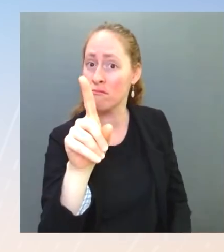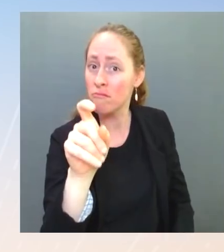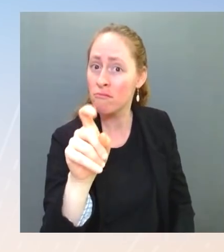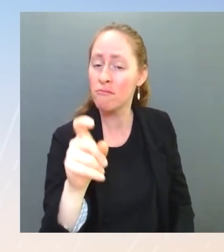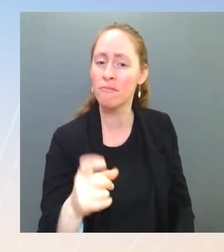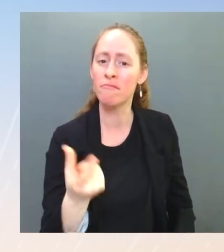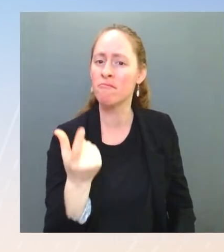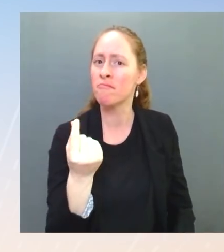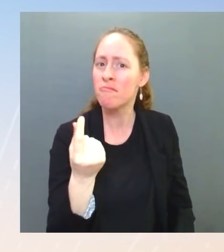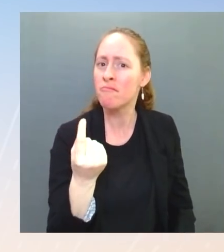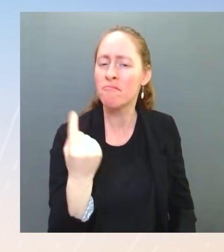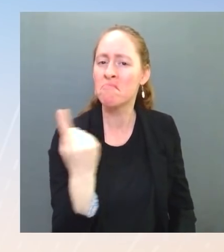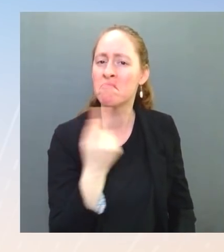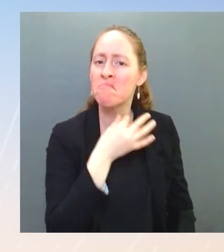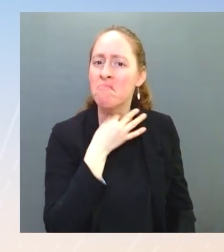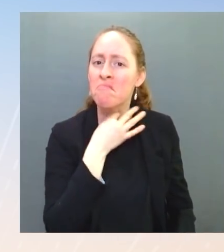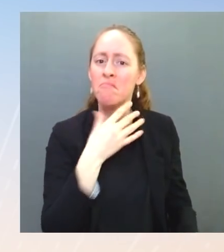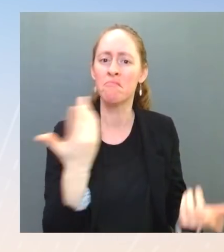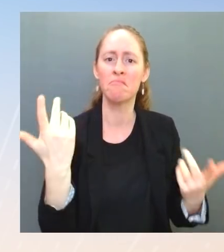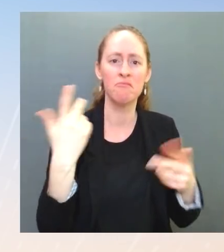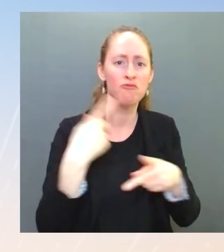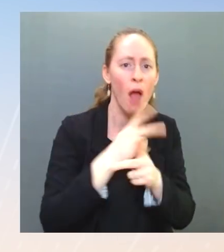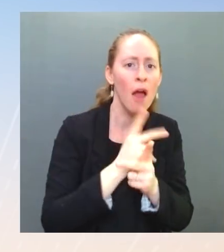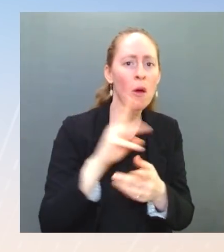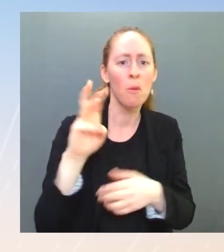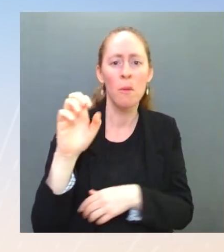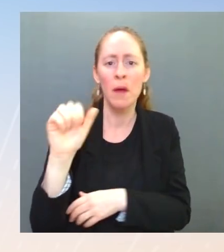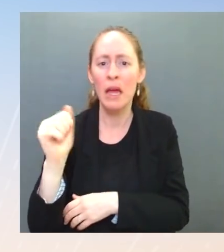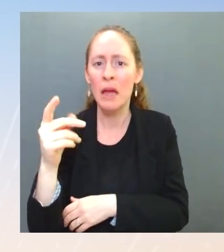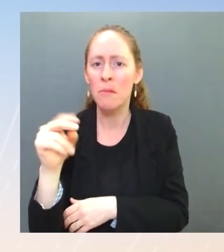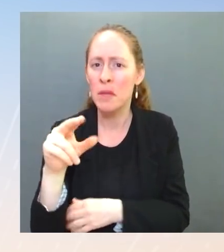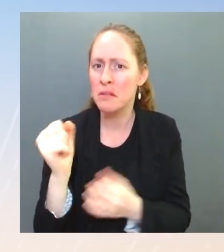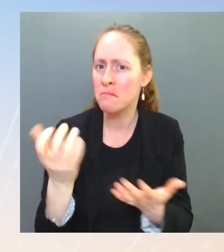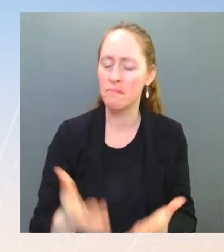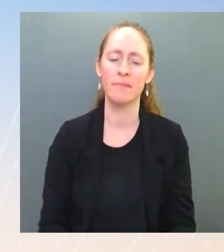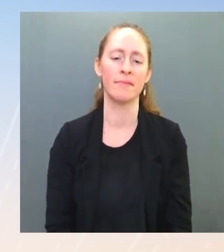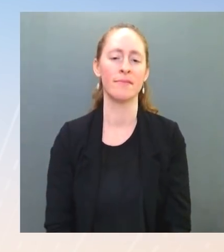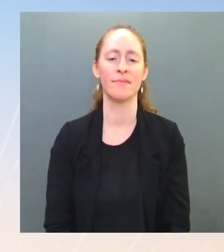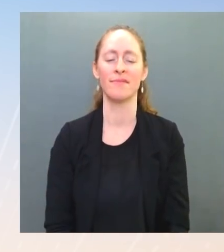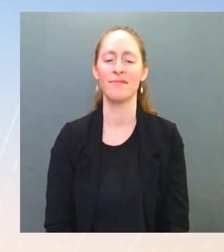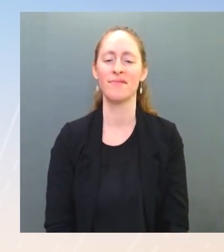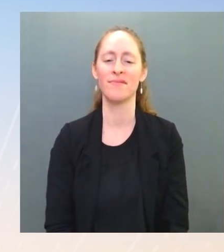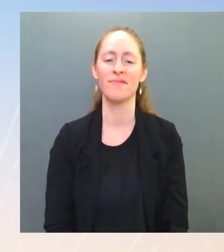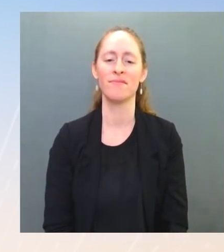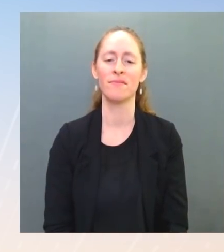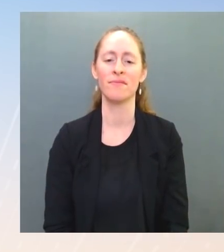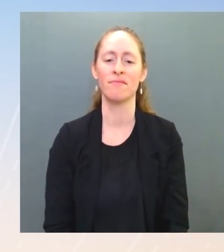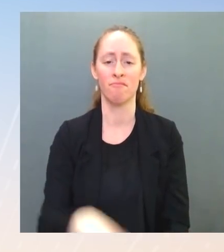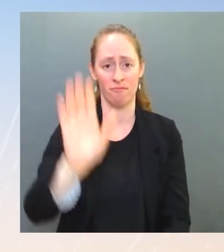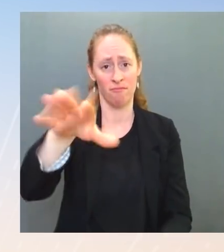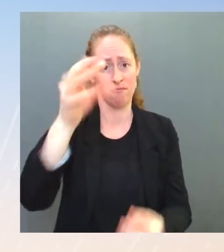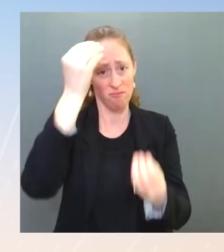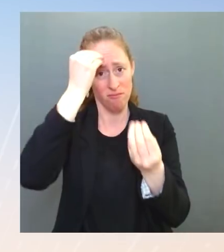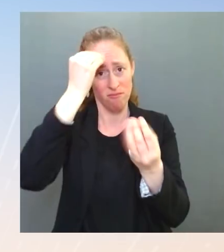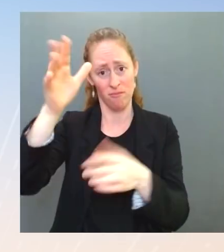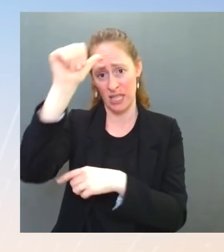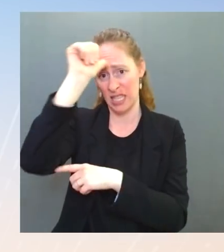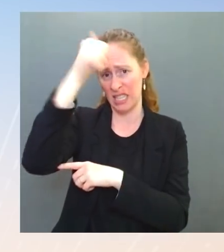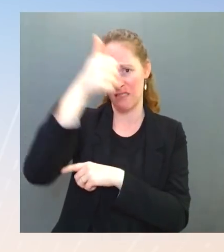or not their response, but their readout of the call. I would say that energy imports are not banned.